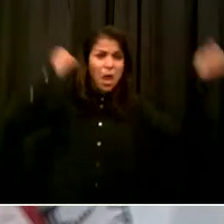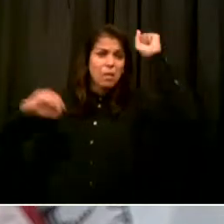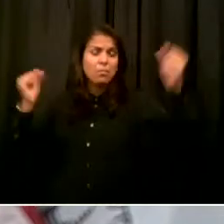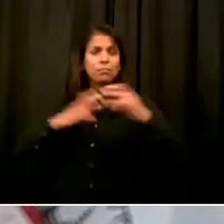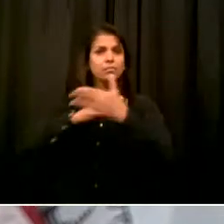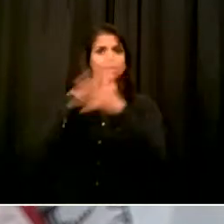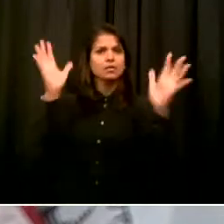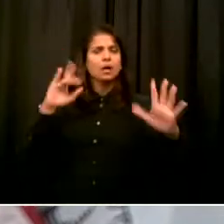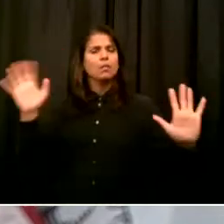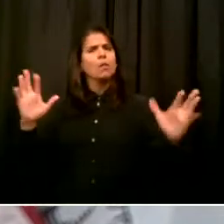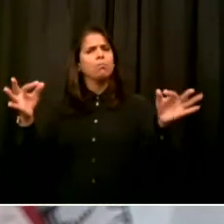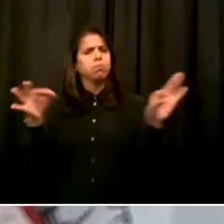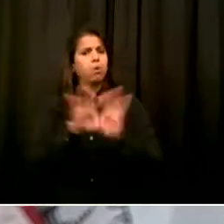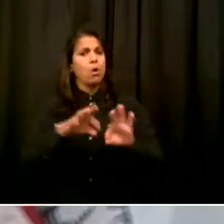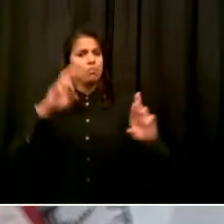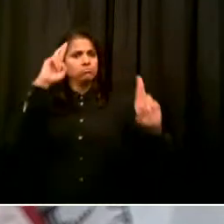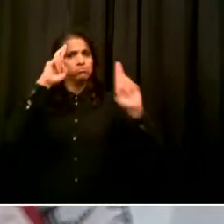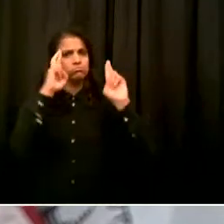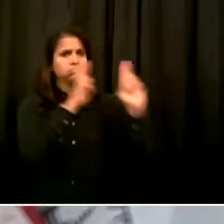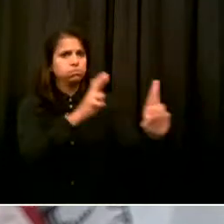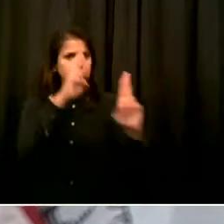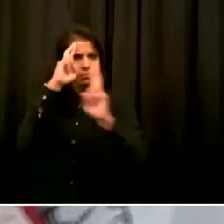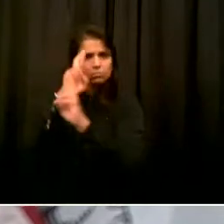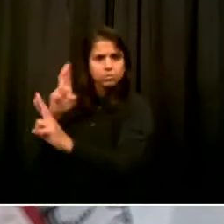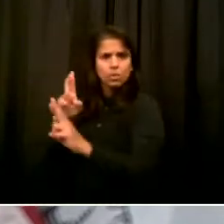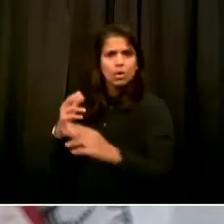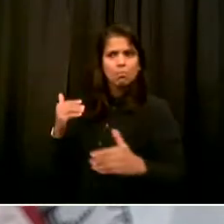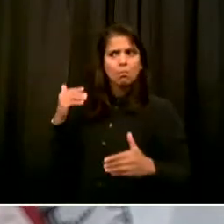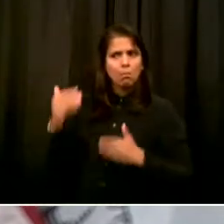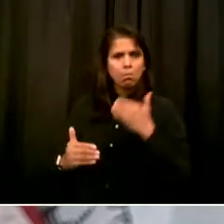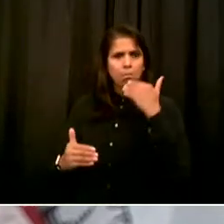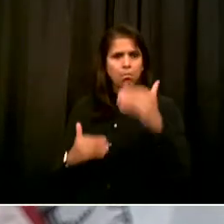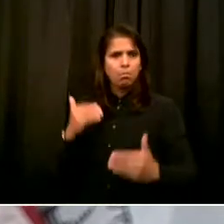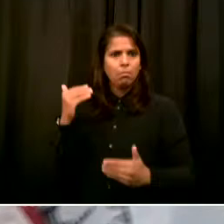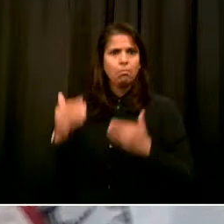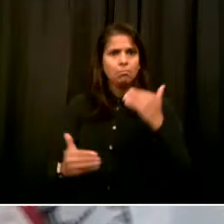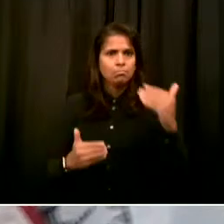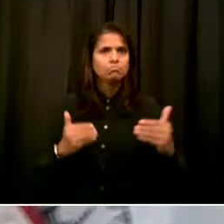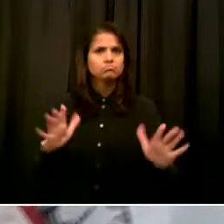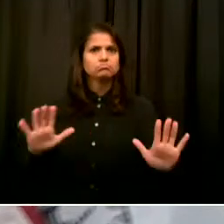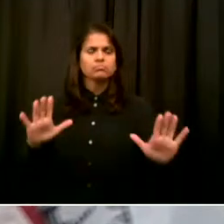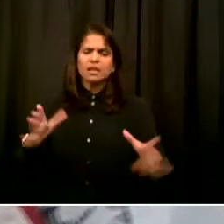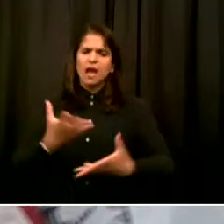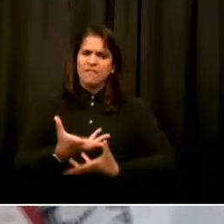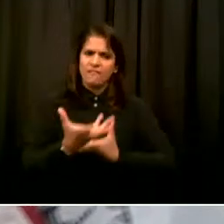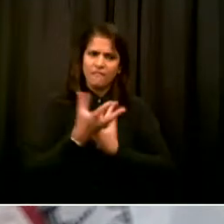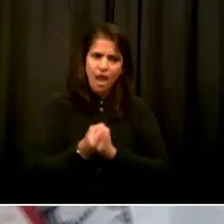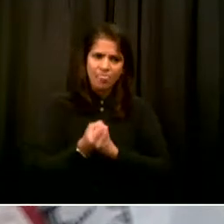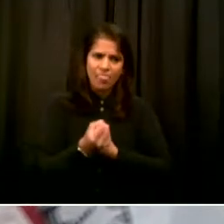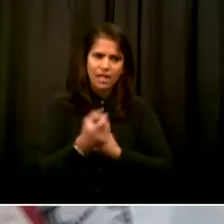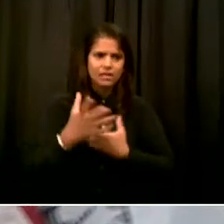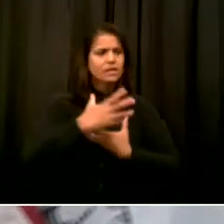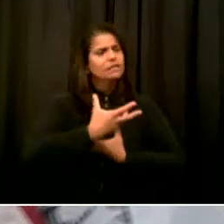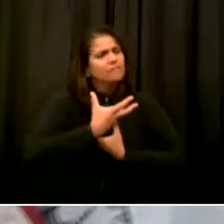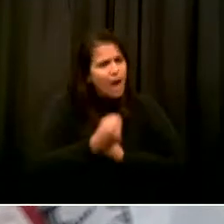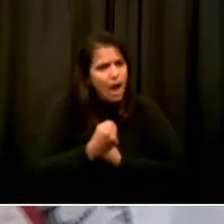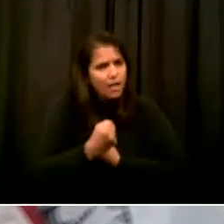SURE THAT OUR DEMOCRATIC INSTITUTIONS ARE RESPECT DID AND THAT EFFORTS TO UNDERMINE